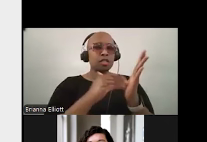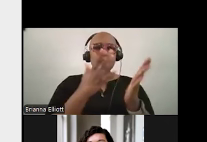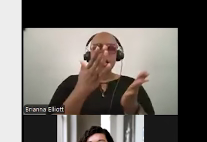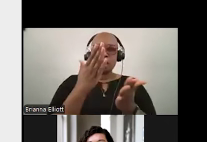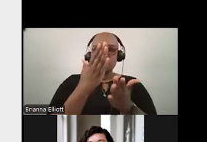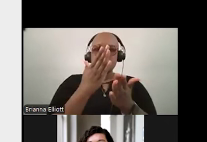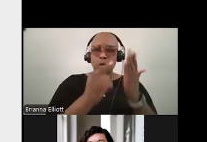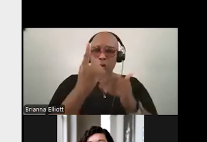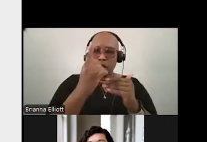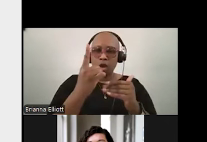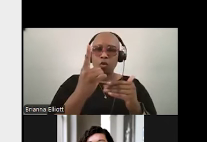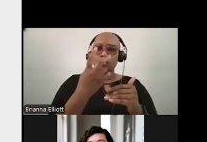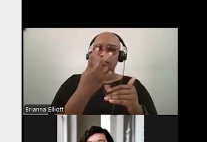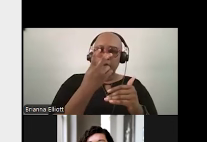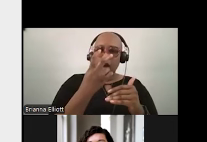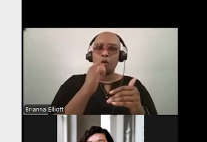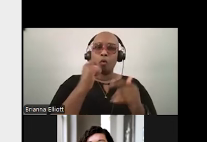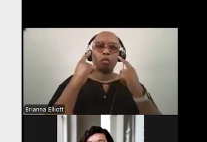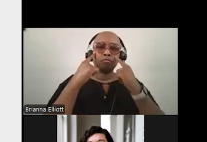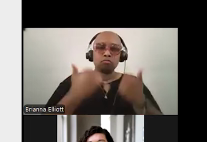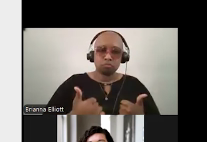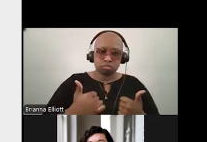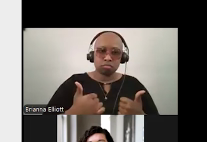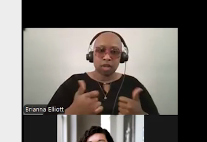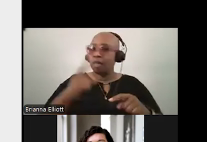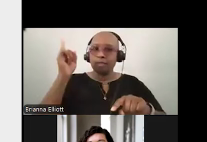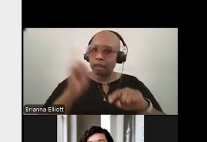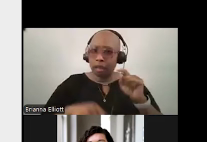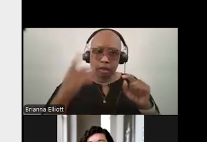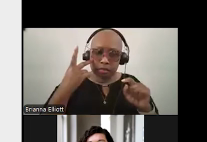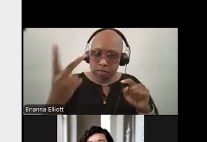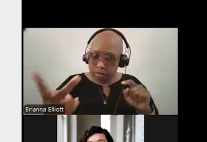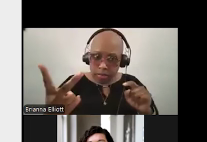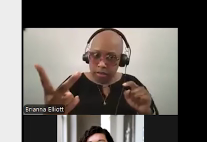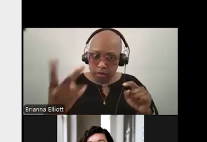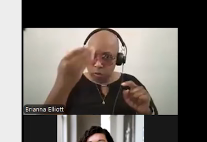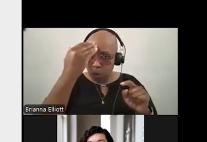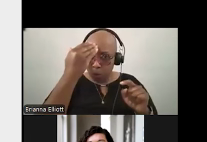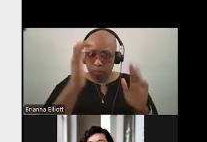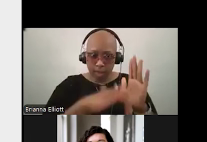see that image to know what it is. Um, you have to have your document be adaptable. So,